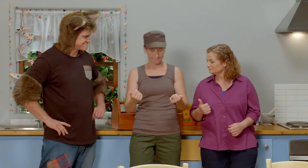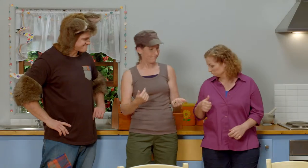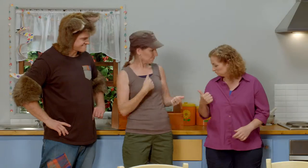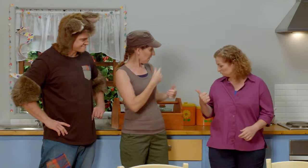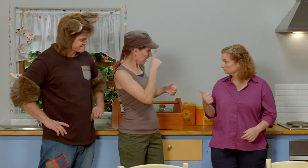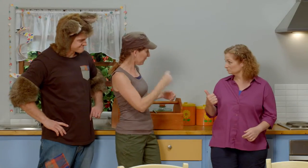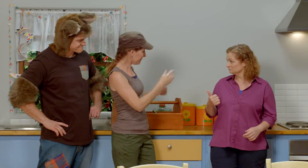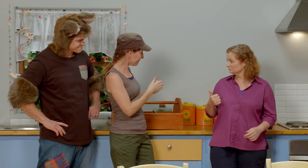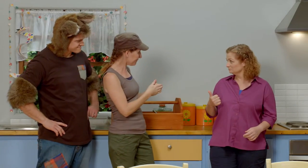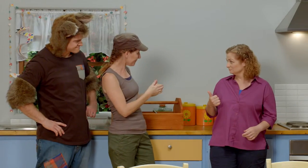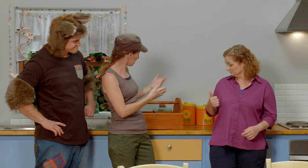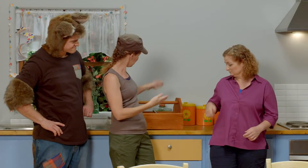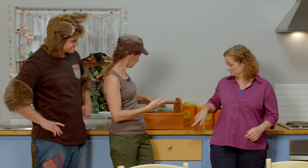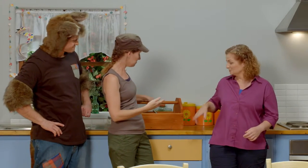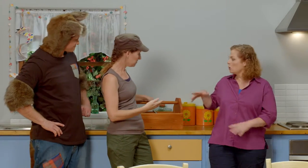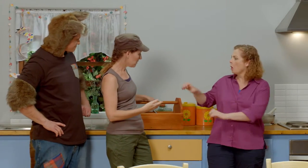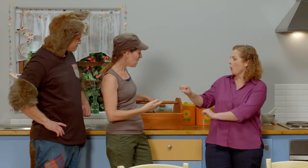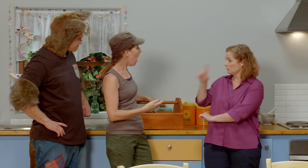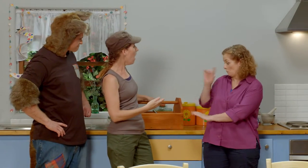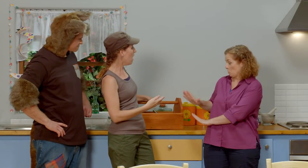So I can fix your drawer, Sally. Great!